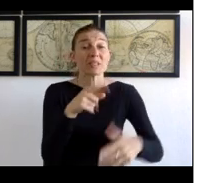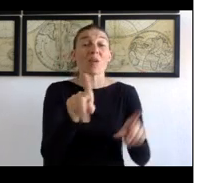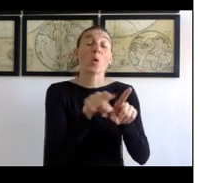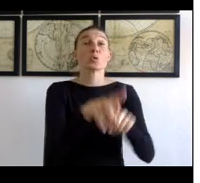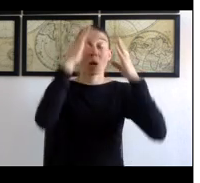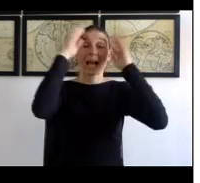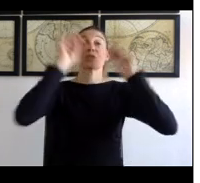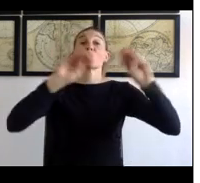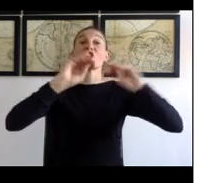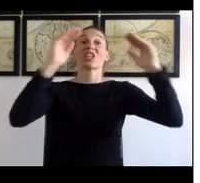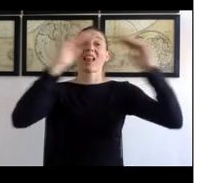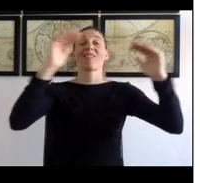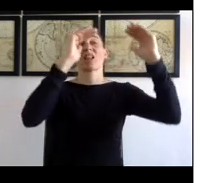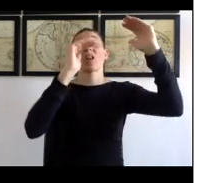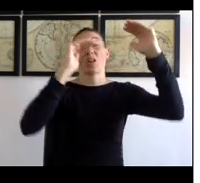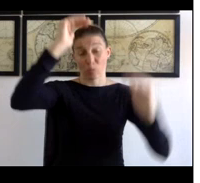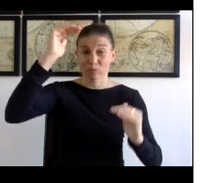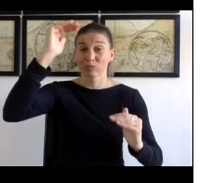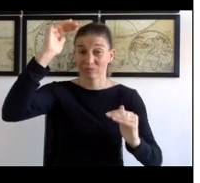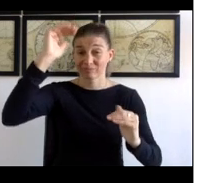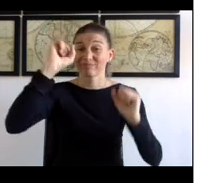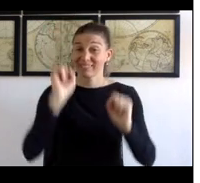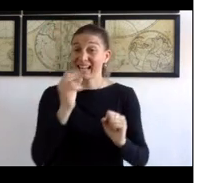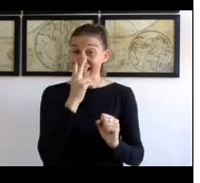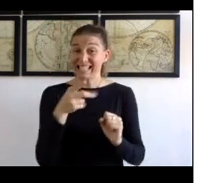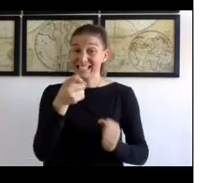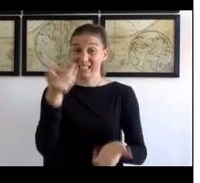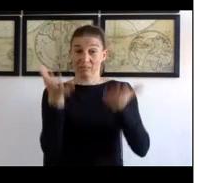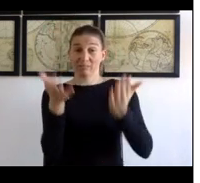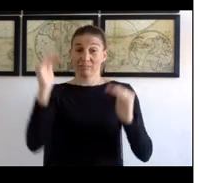And here you can see persons with disabilities...